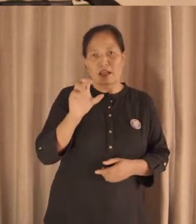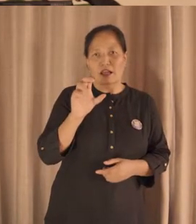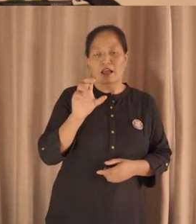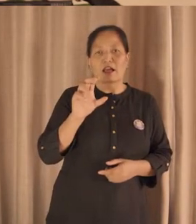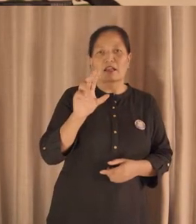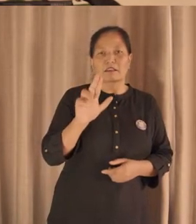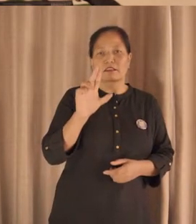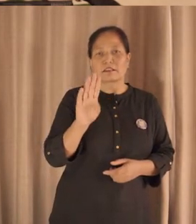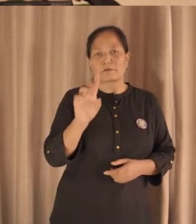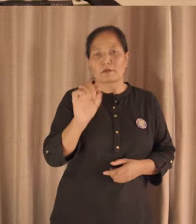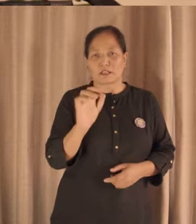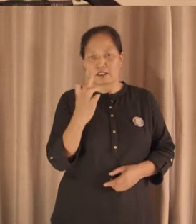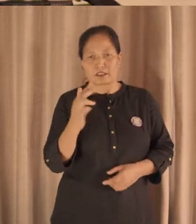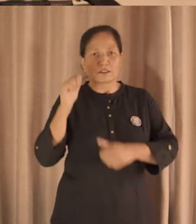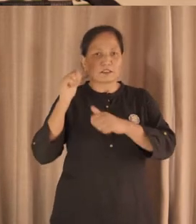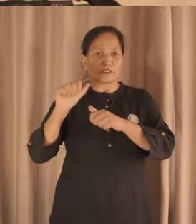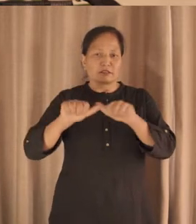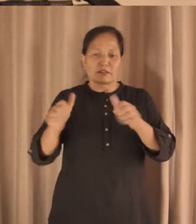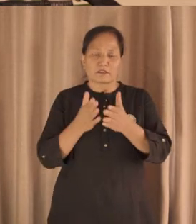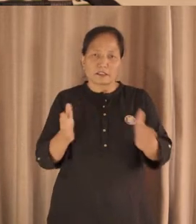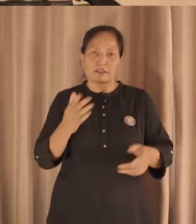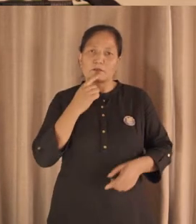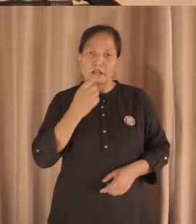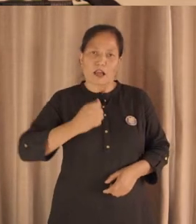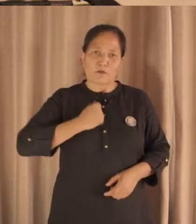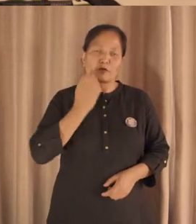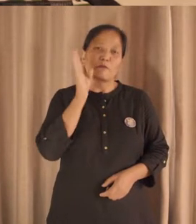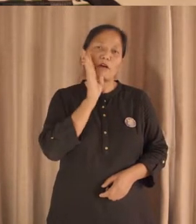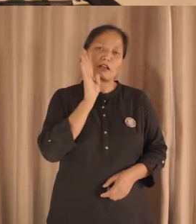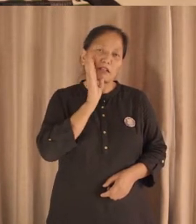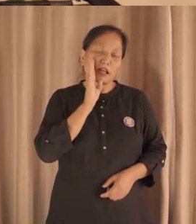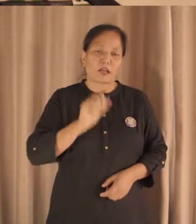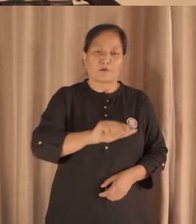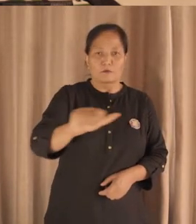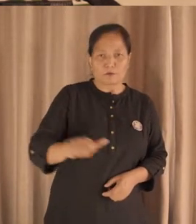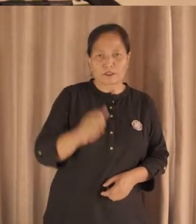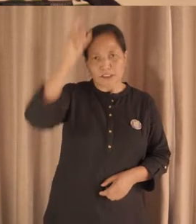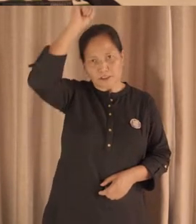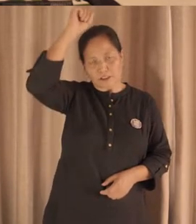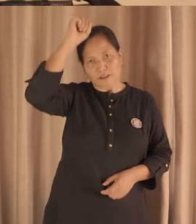Indigenous people are the inhabitants of a certain geographical area for a long period